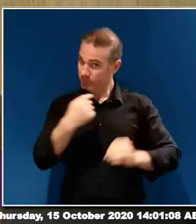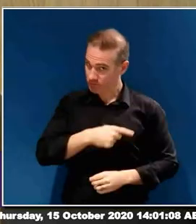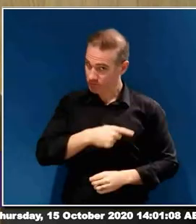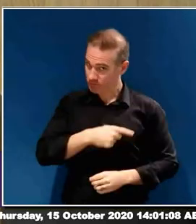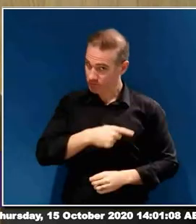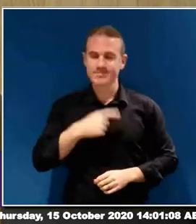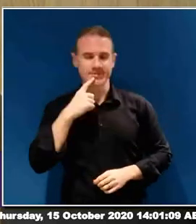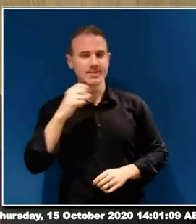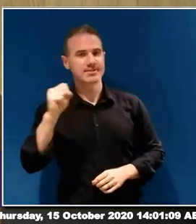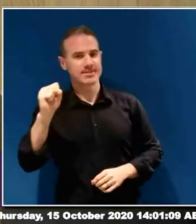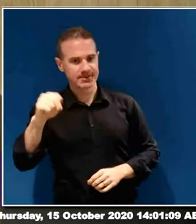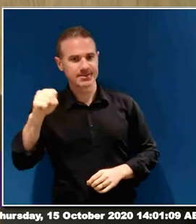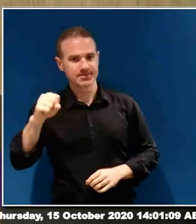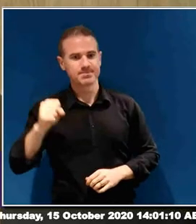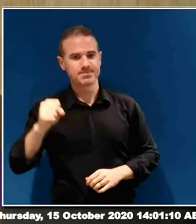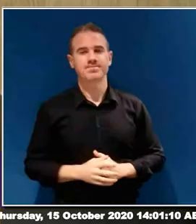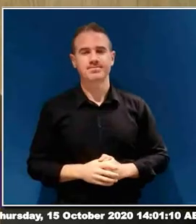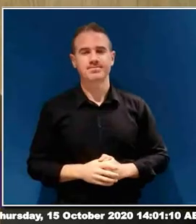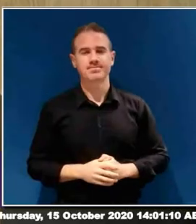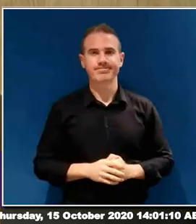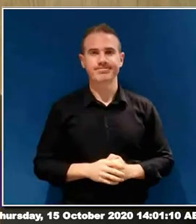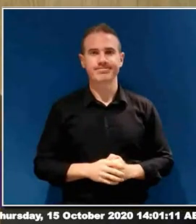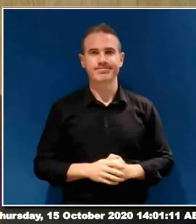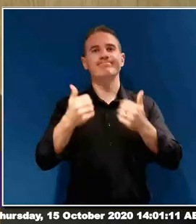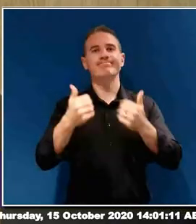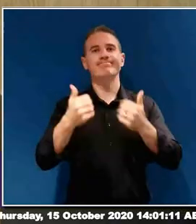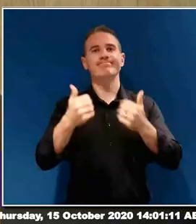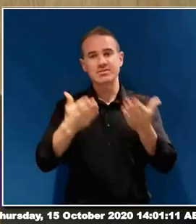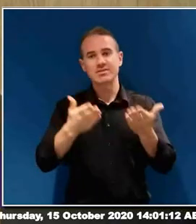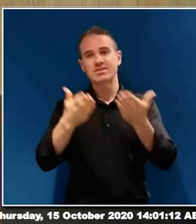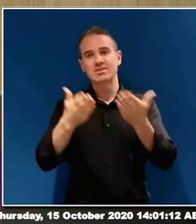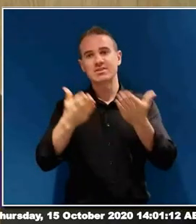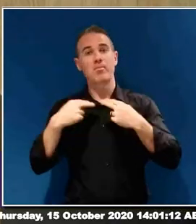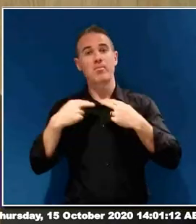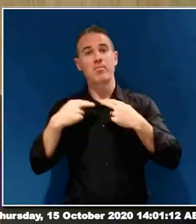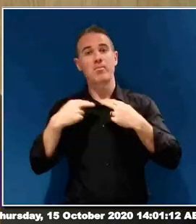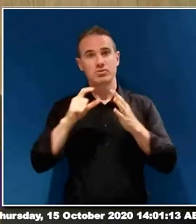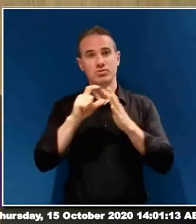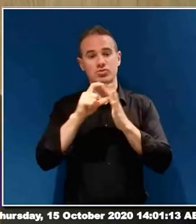Dr Mellifont, who I think is in the same room as you are, will ask you some questions.